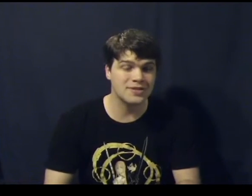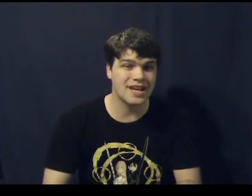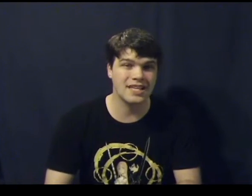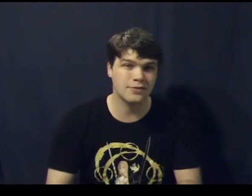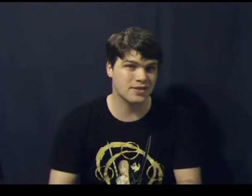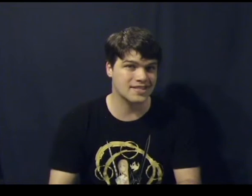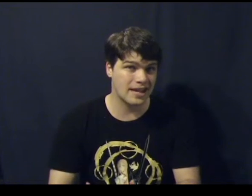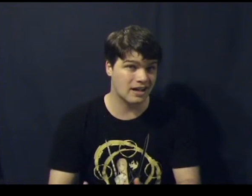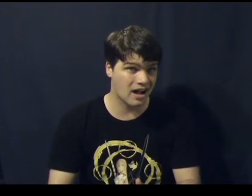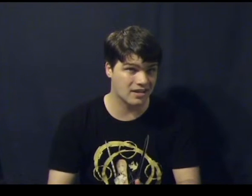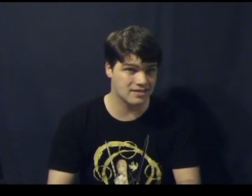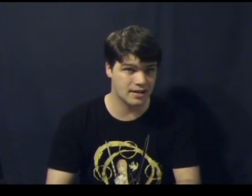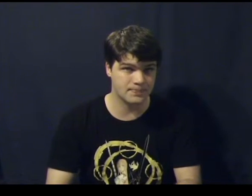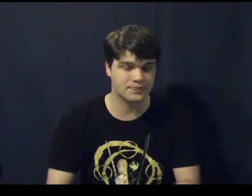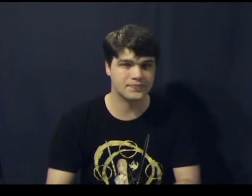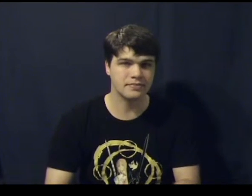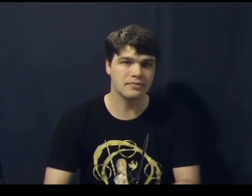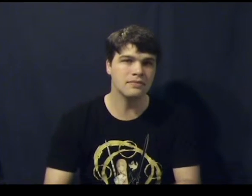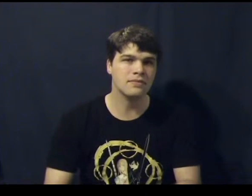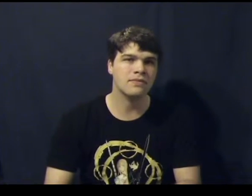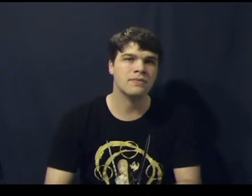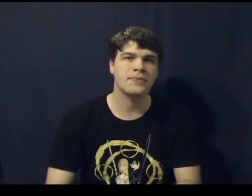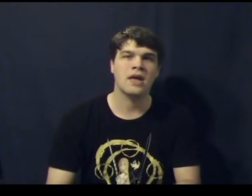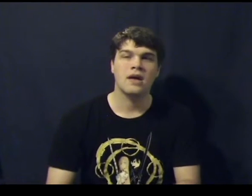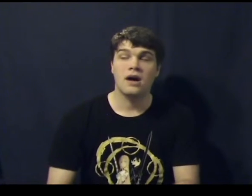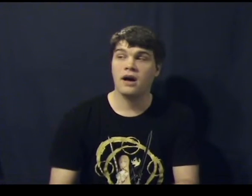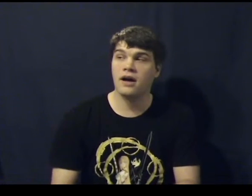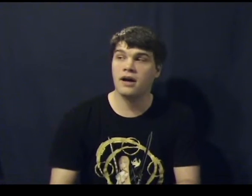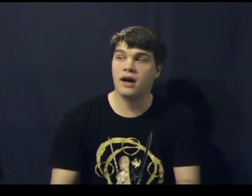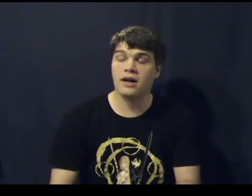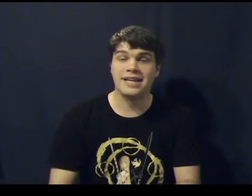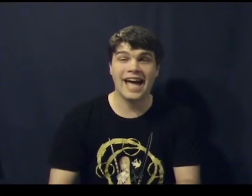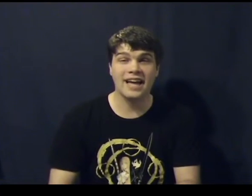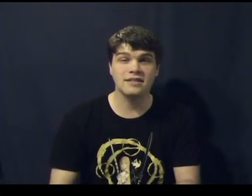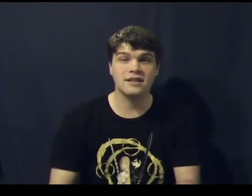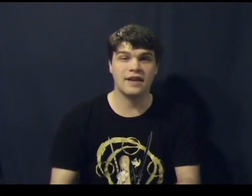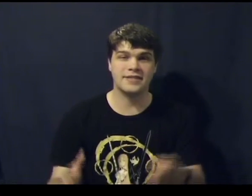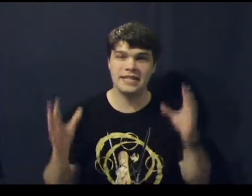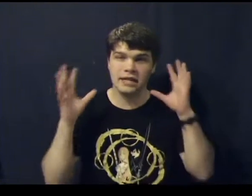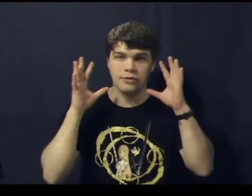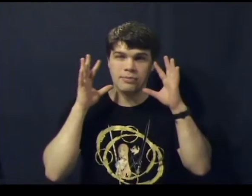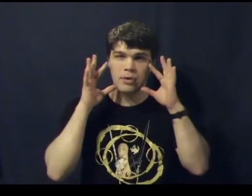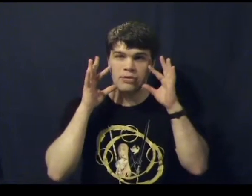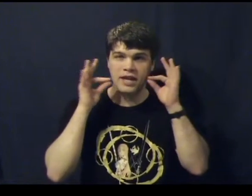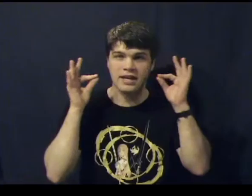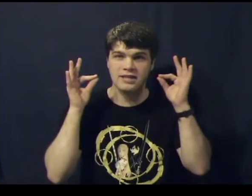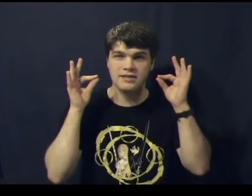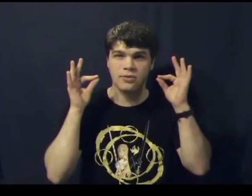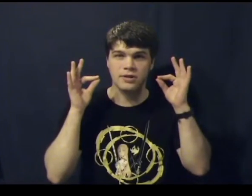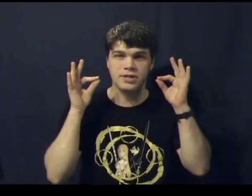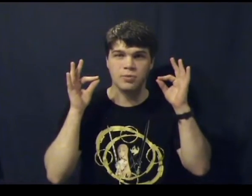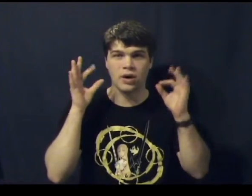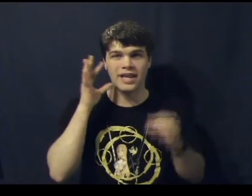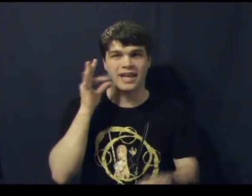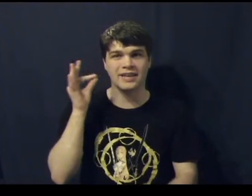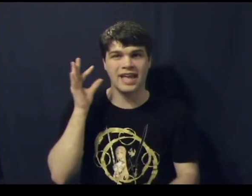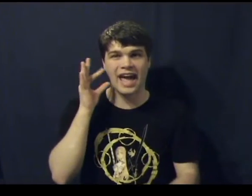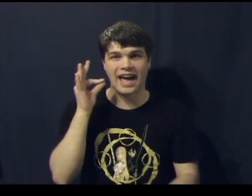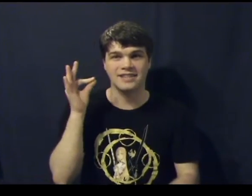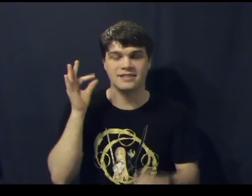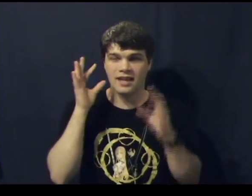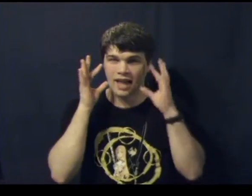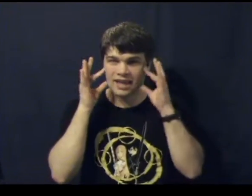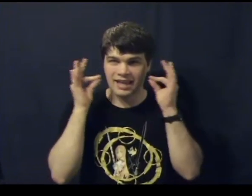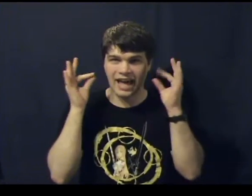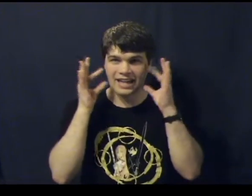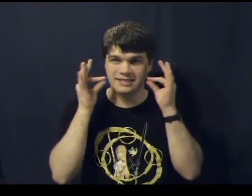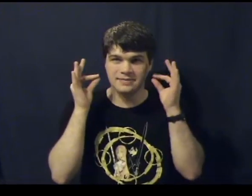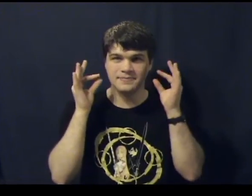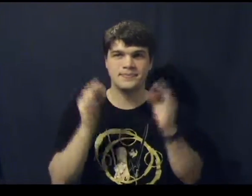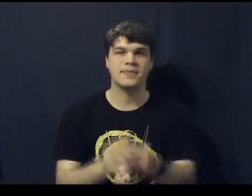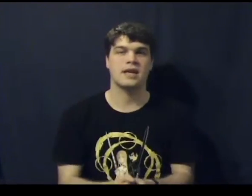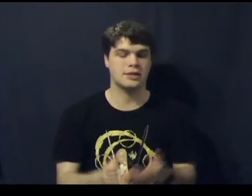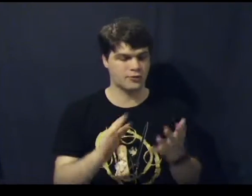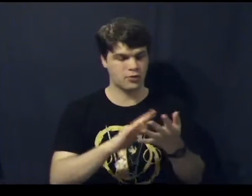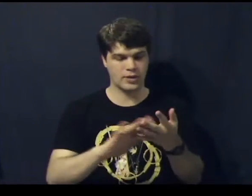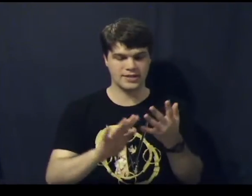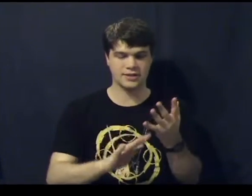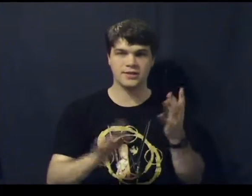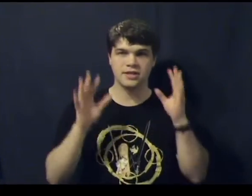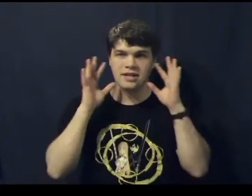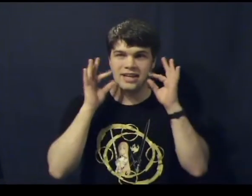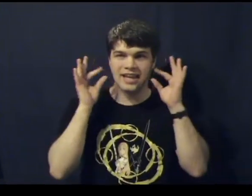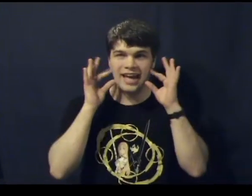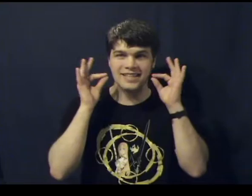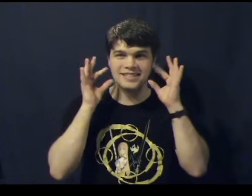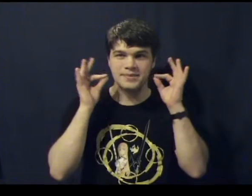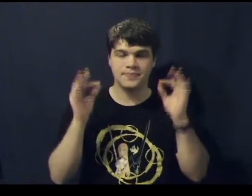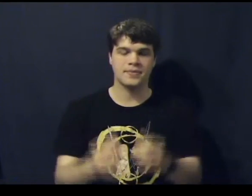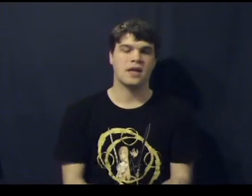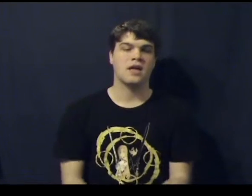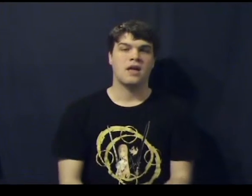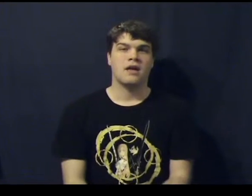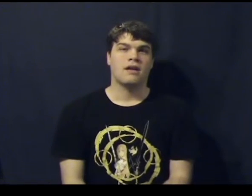for the same concept. Cat - I've seen either with both hand or just one hand, cat. Cat. It's for the whiskers. Cat.